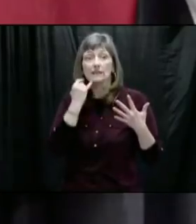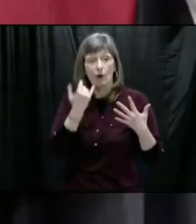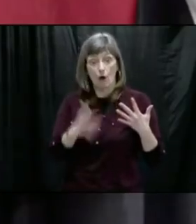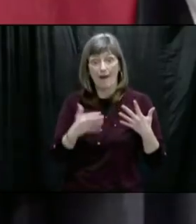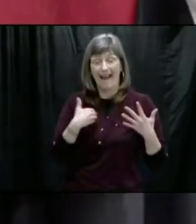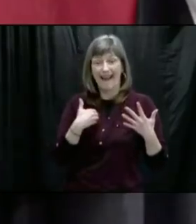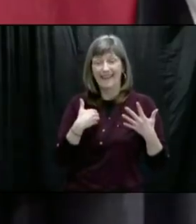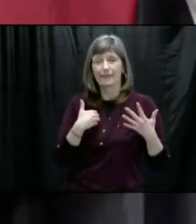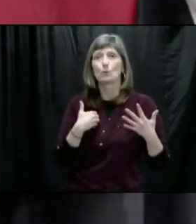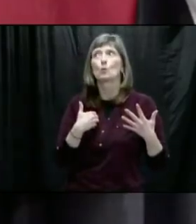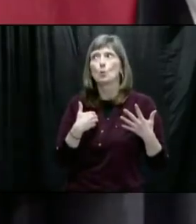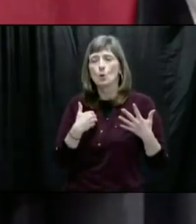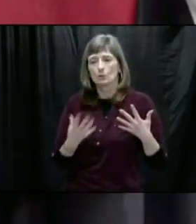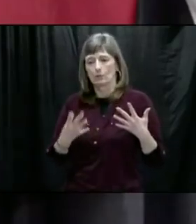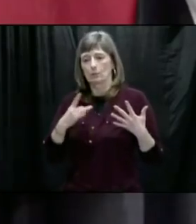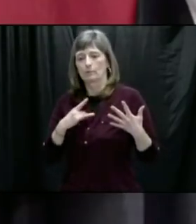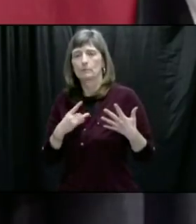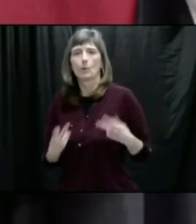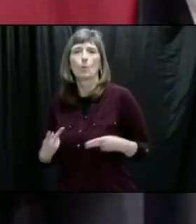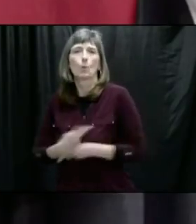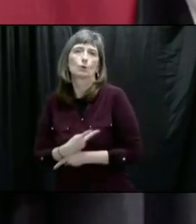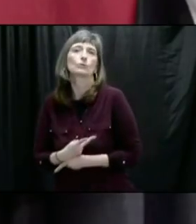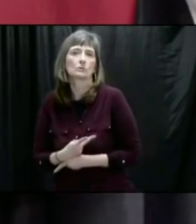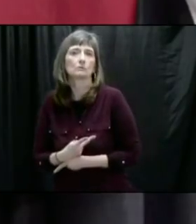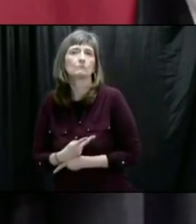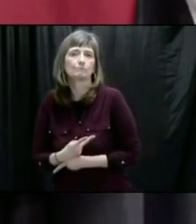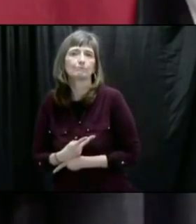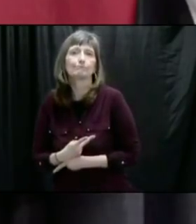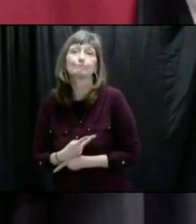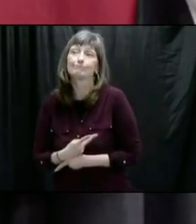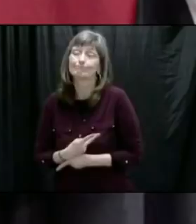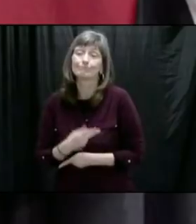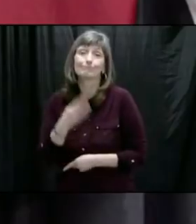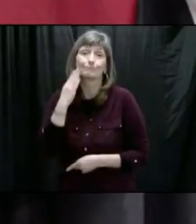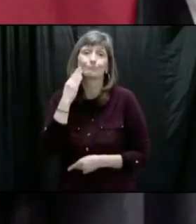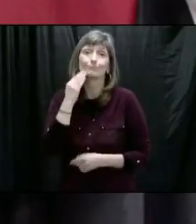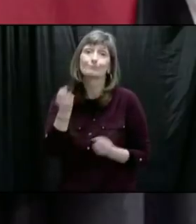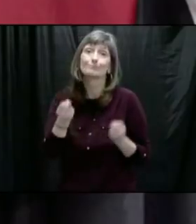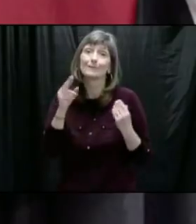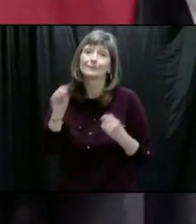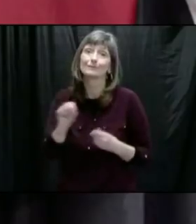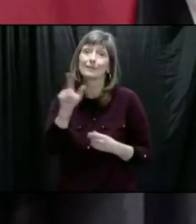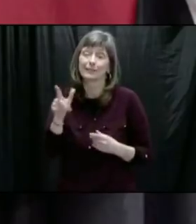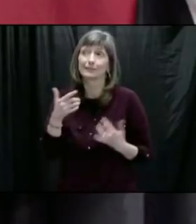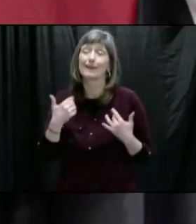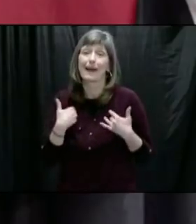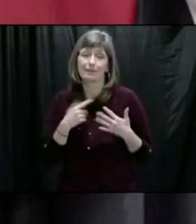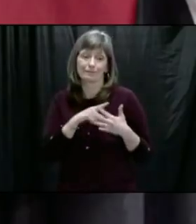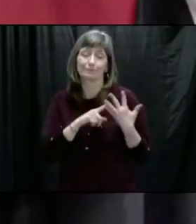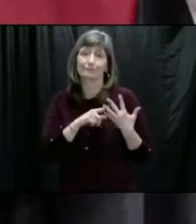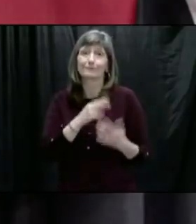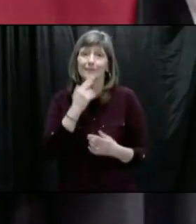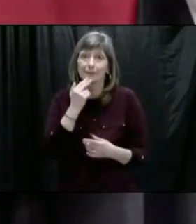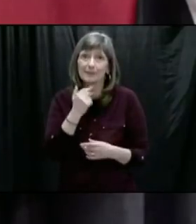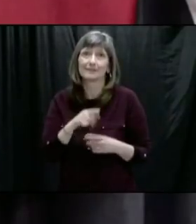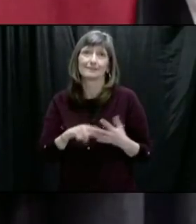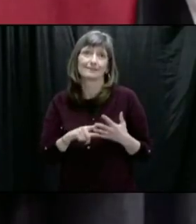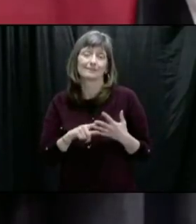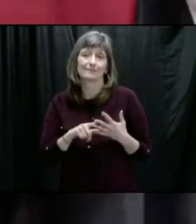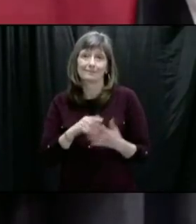ARE MENTIONED ON THOSE SLIDES. WE KNOW THAT WE HAVE THOSE CONDITIONS IN LARGE NUMBERS IN